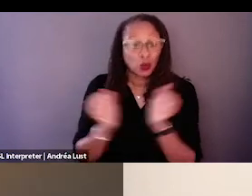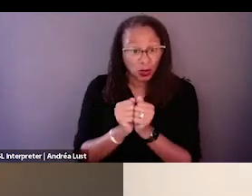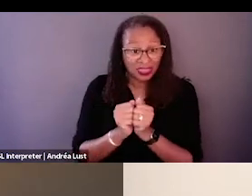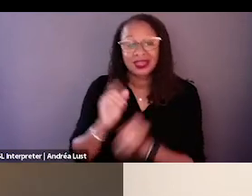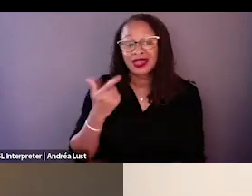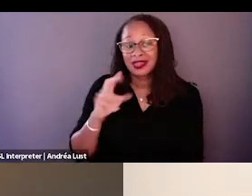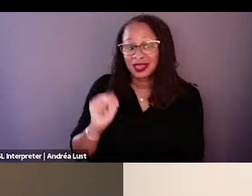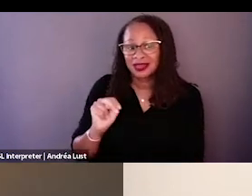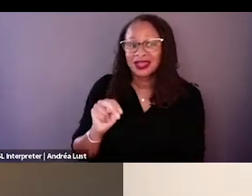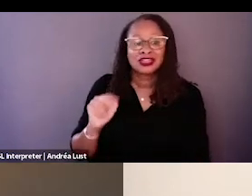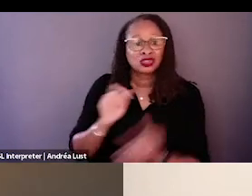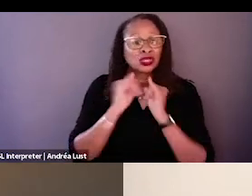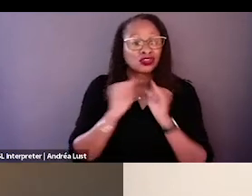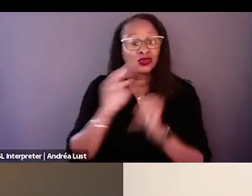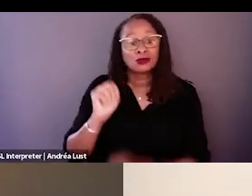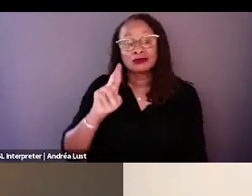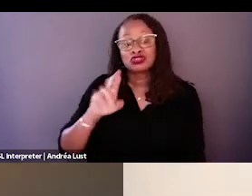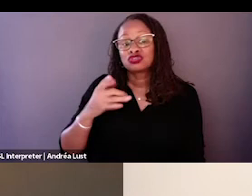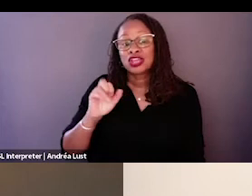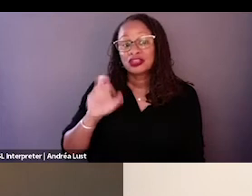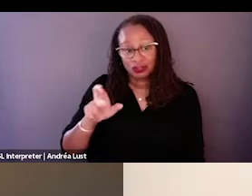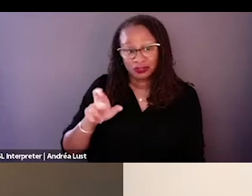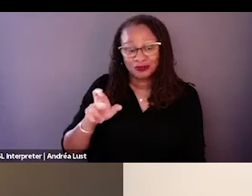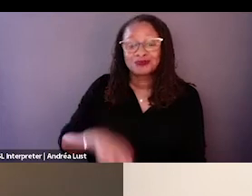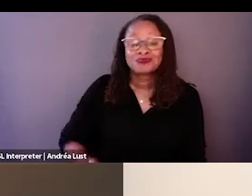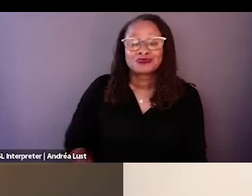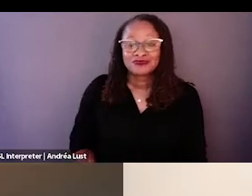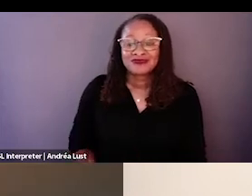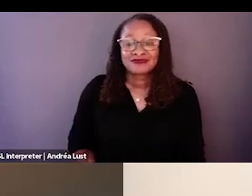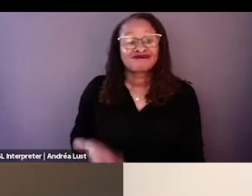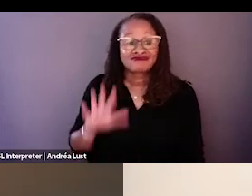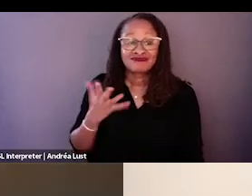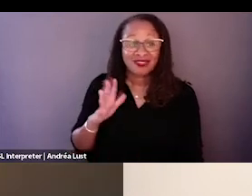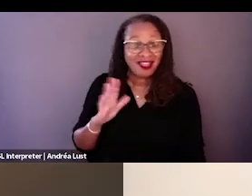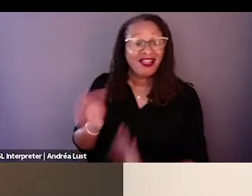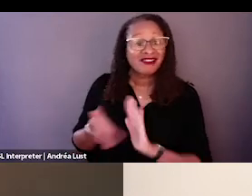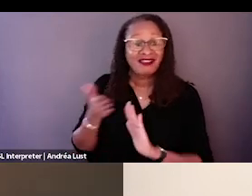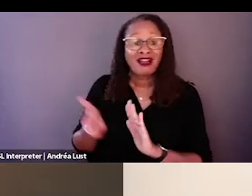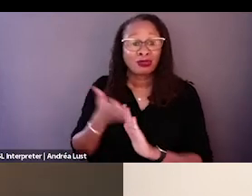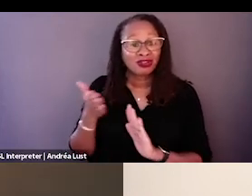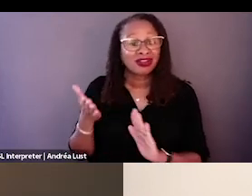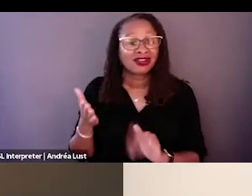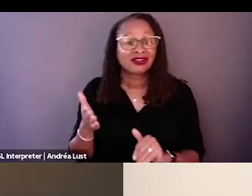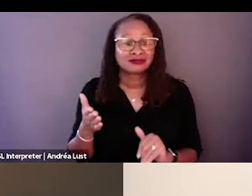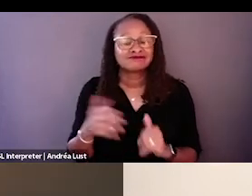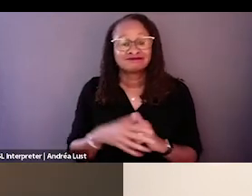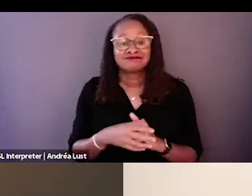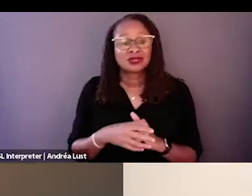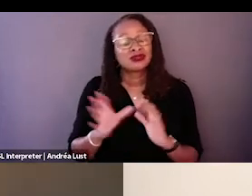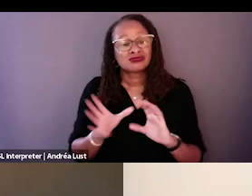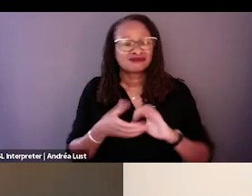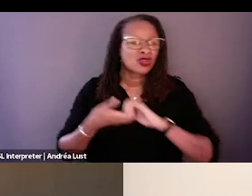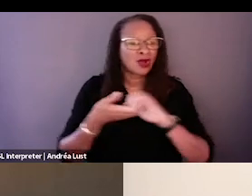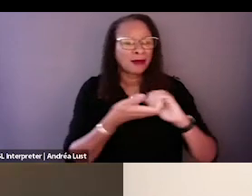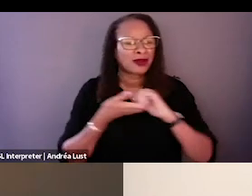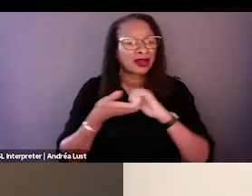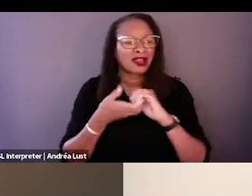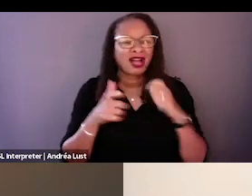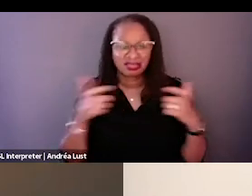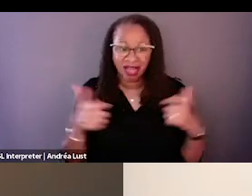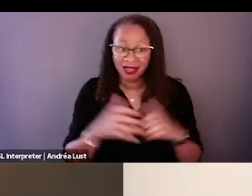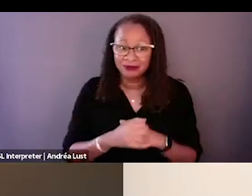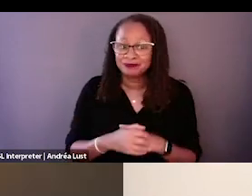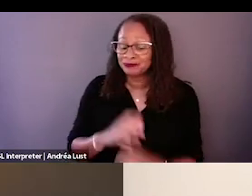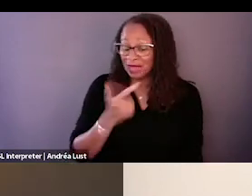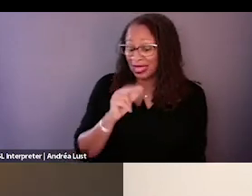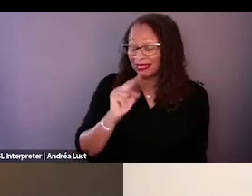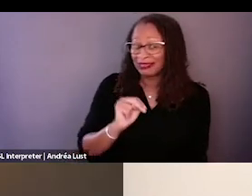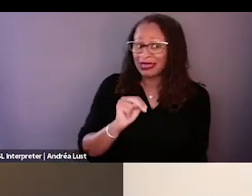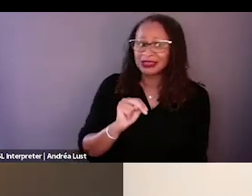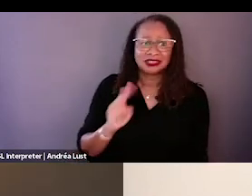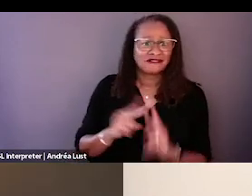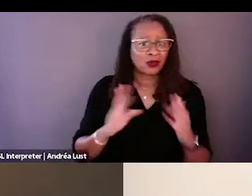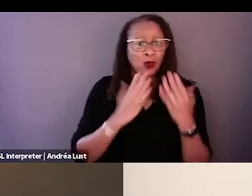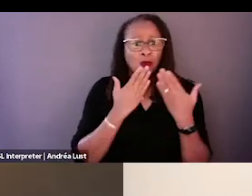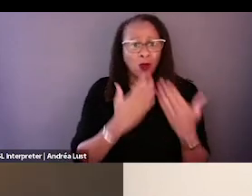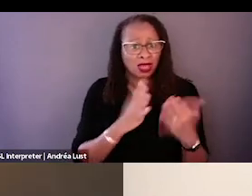Bianca: That is not my forte, but it was seen as a child sometimes, movies of his grandparents.